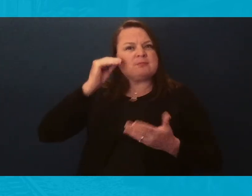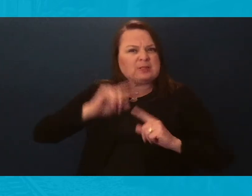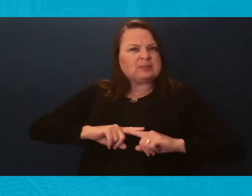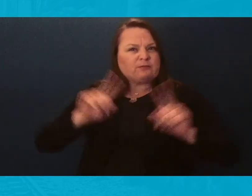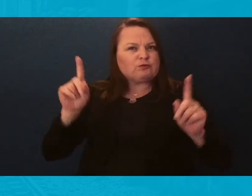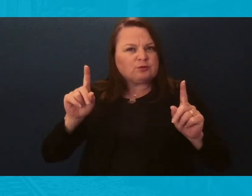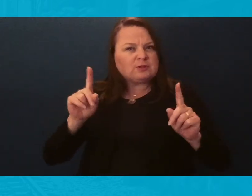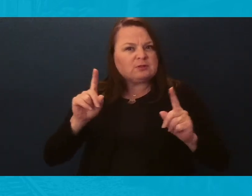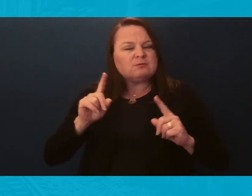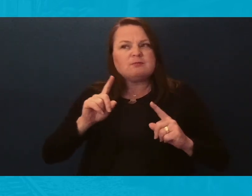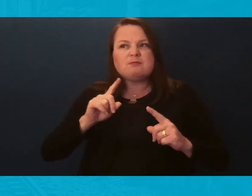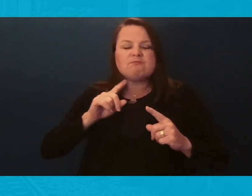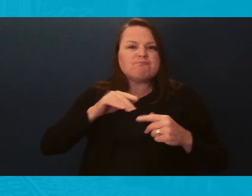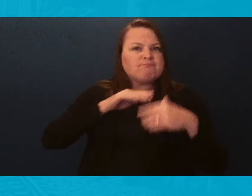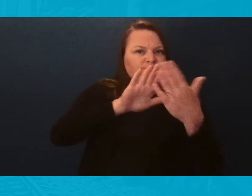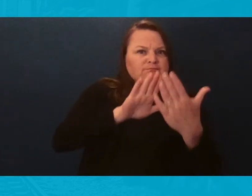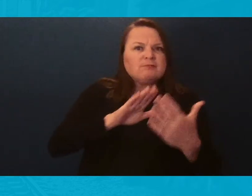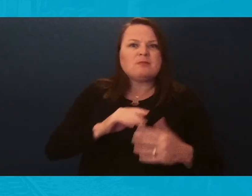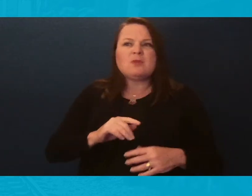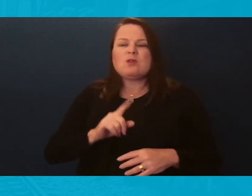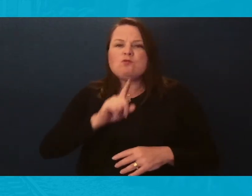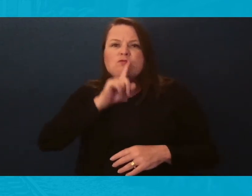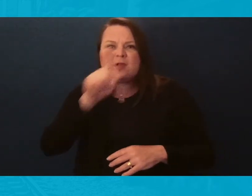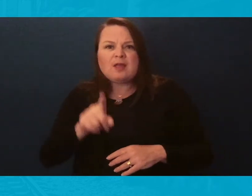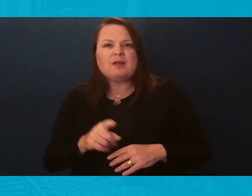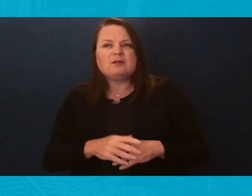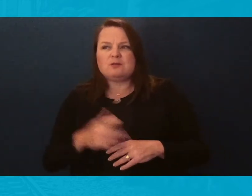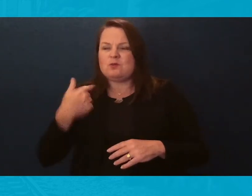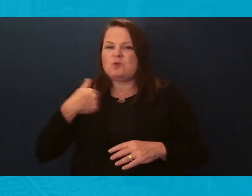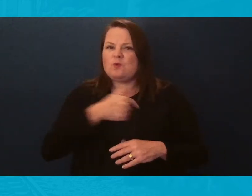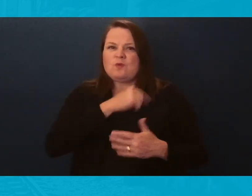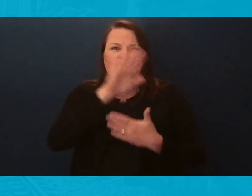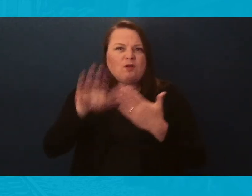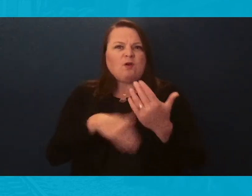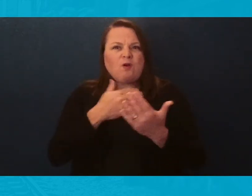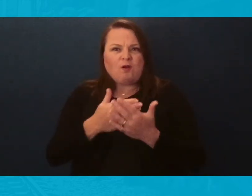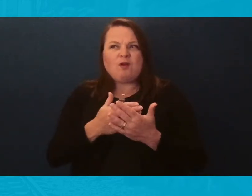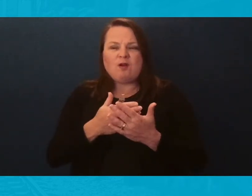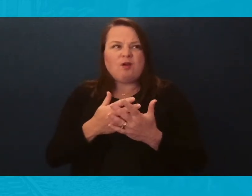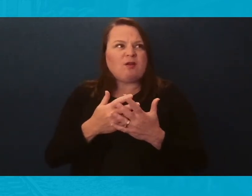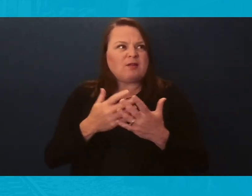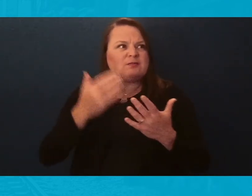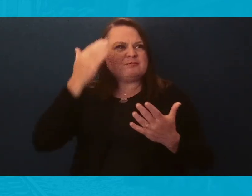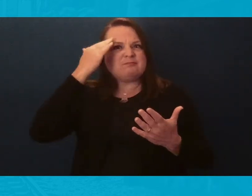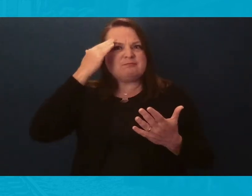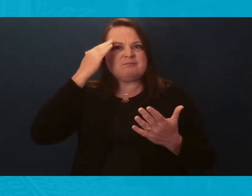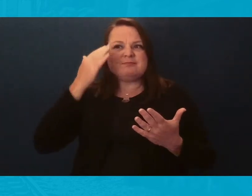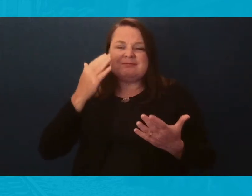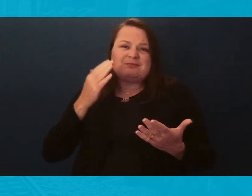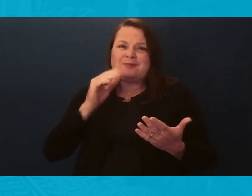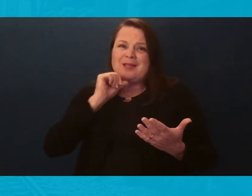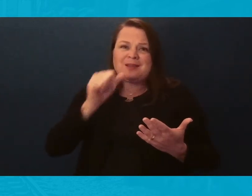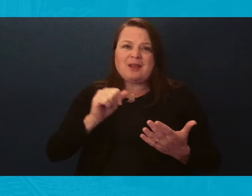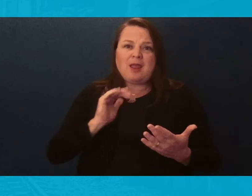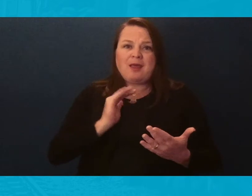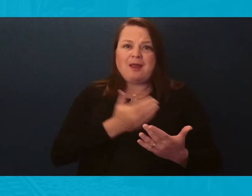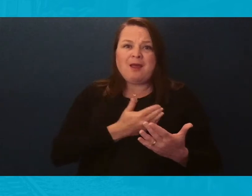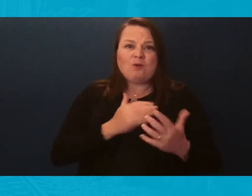and a different reality of what today is like. And yet I think, as all of you, we step in realizing now this is not our doing.